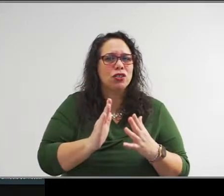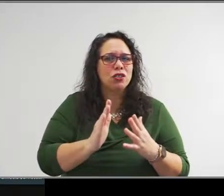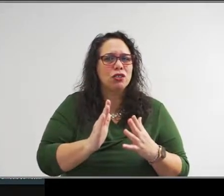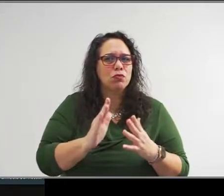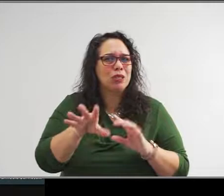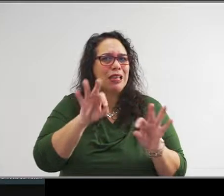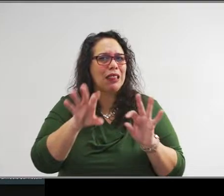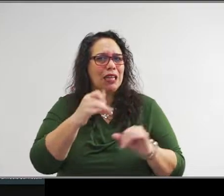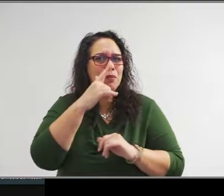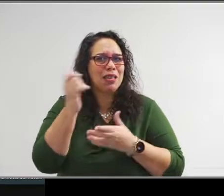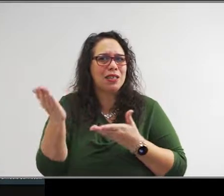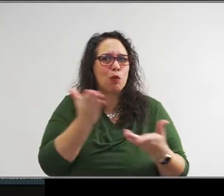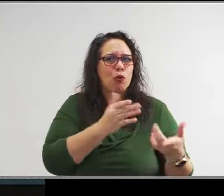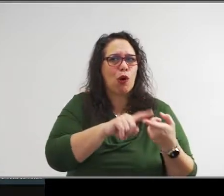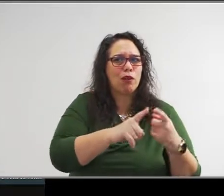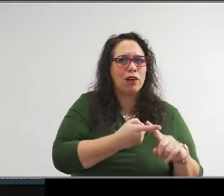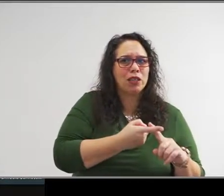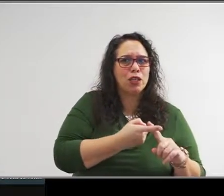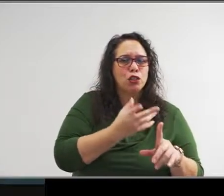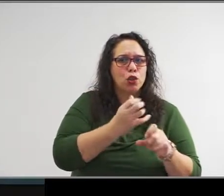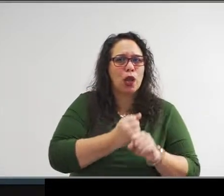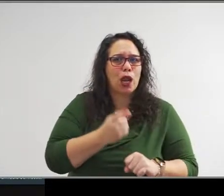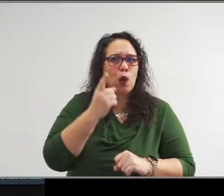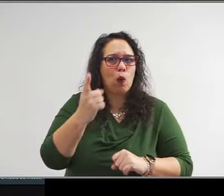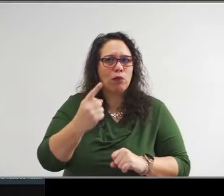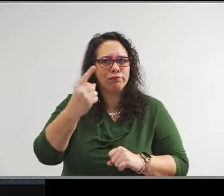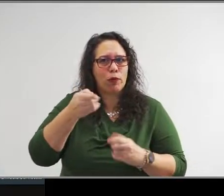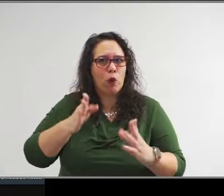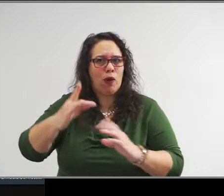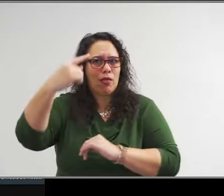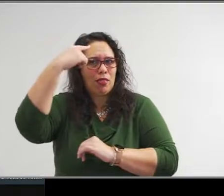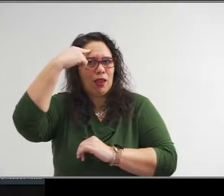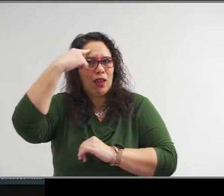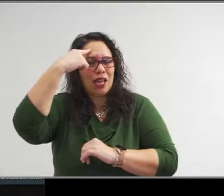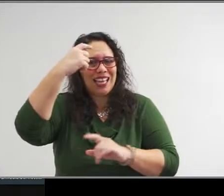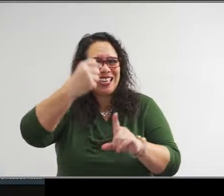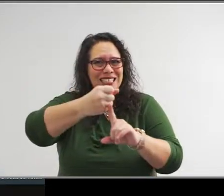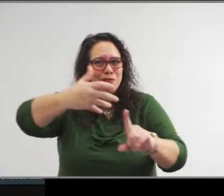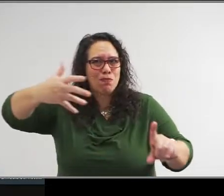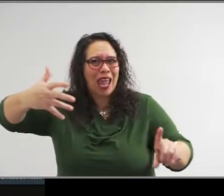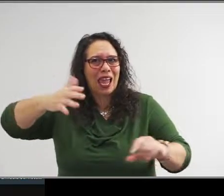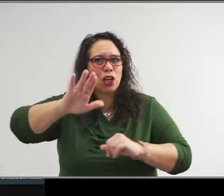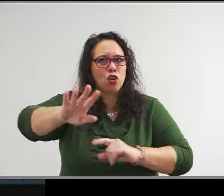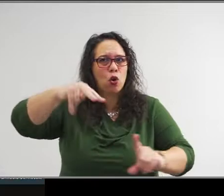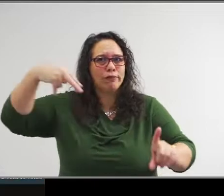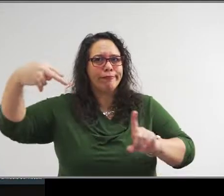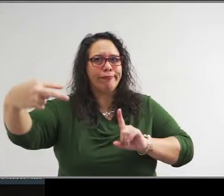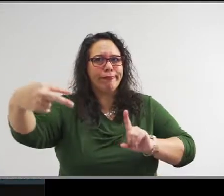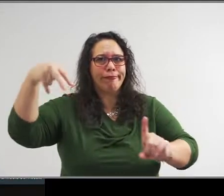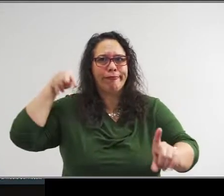and so you're just getting one mindset. Expand your scope of perspective with different teachers,